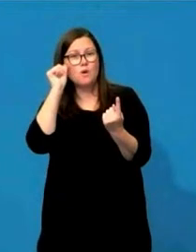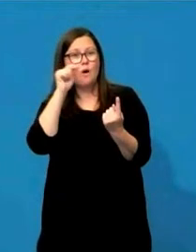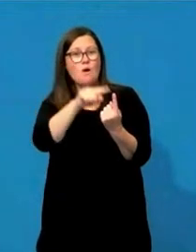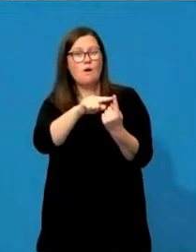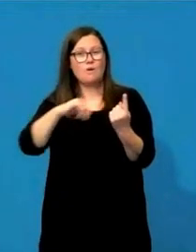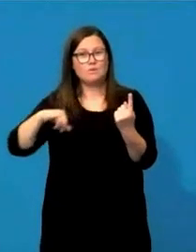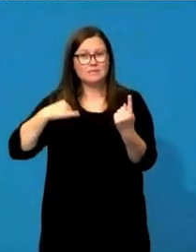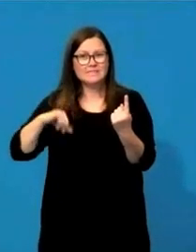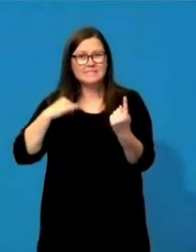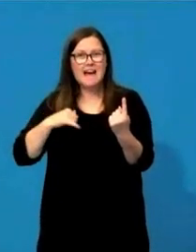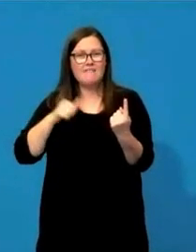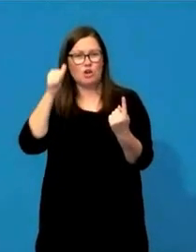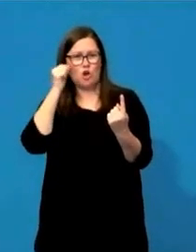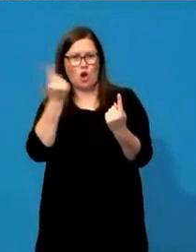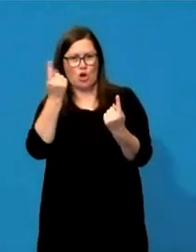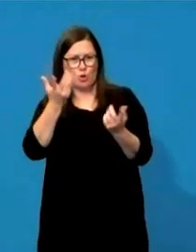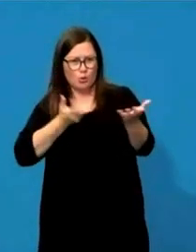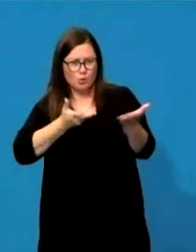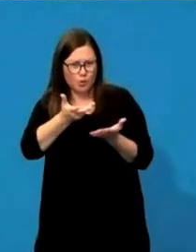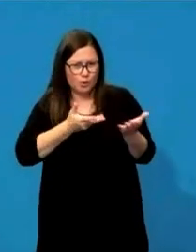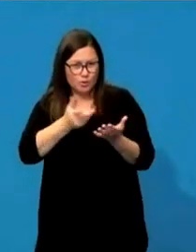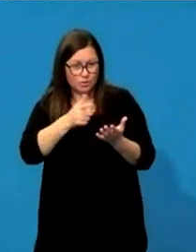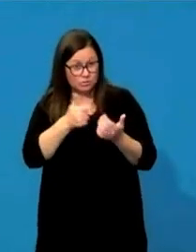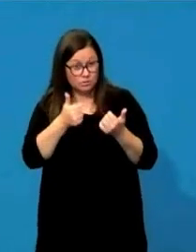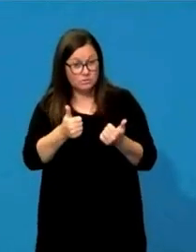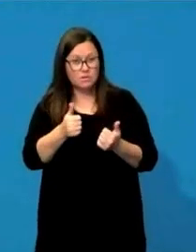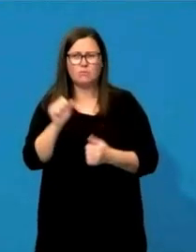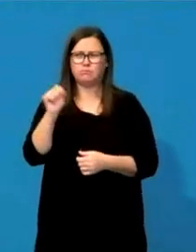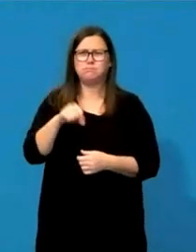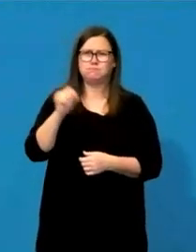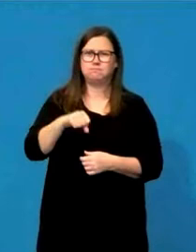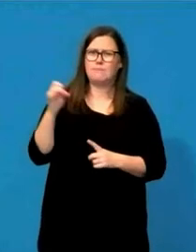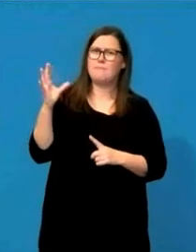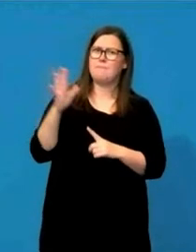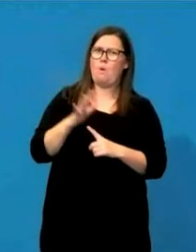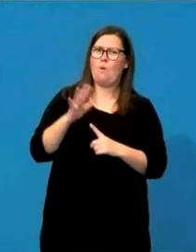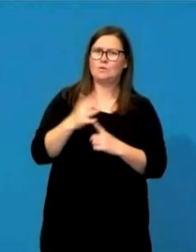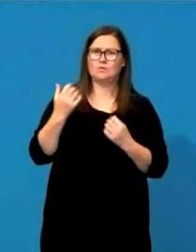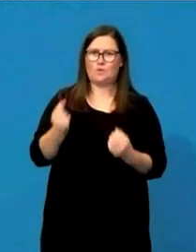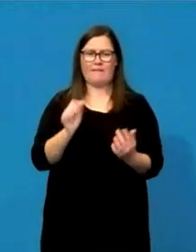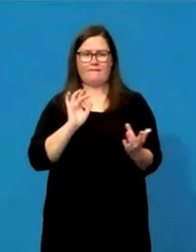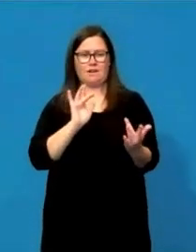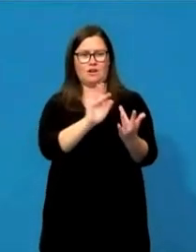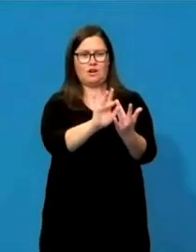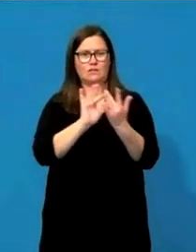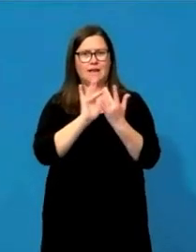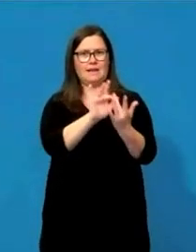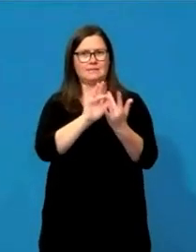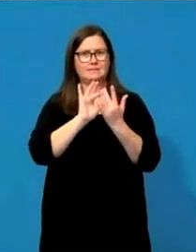I think it is important to maintain contact because - because Aboriginal